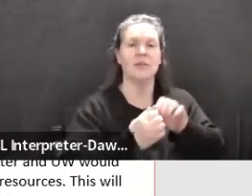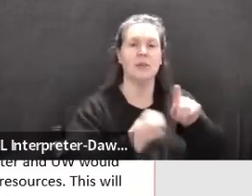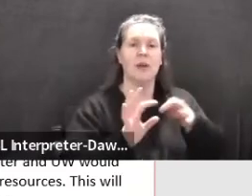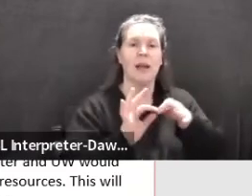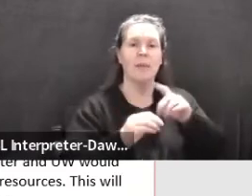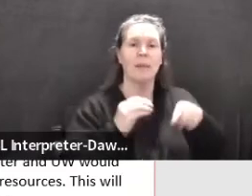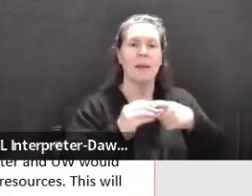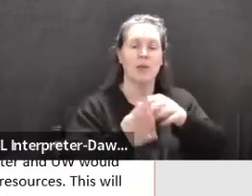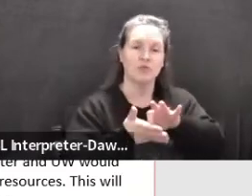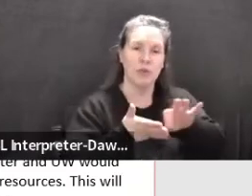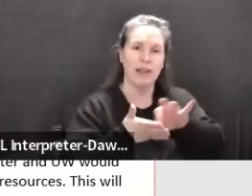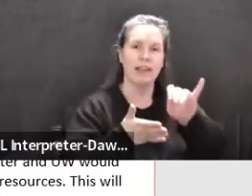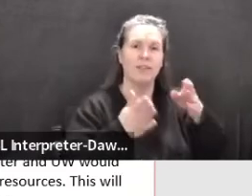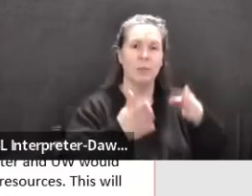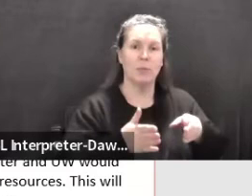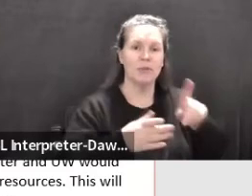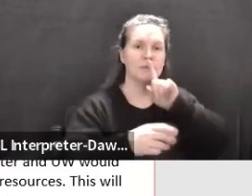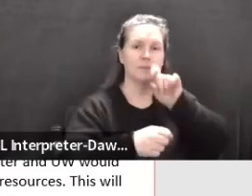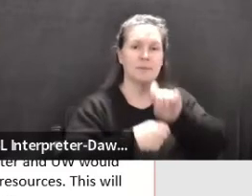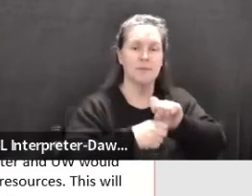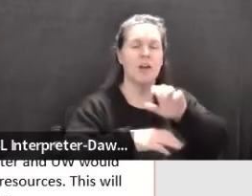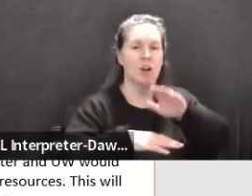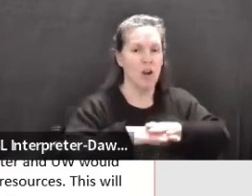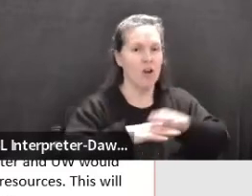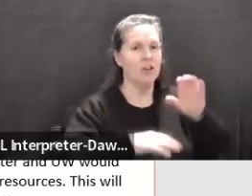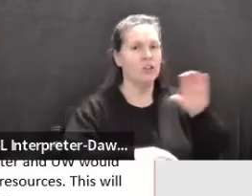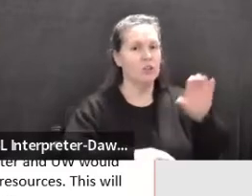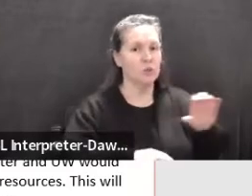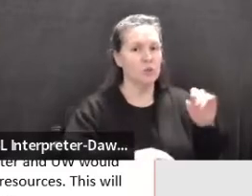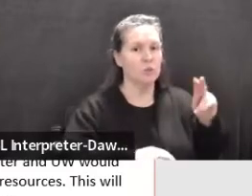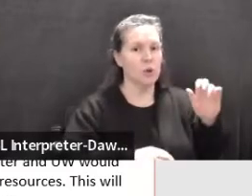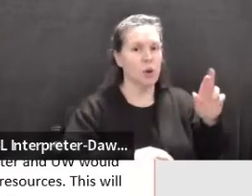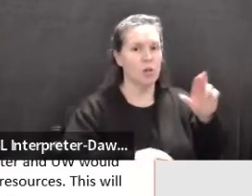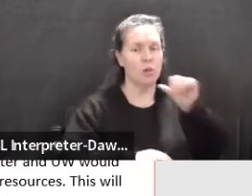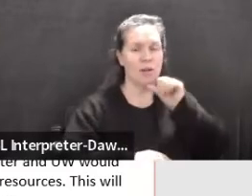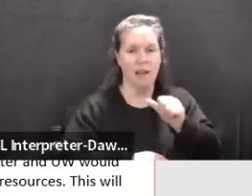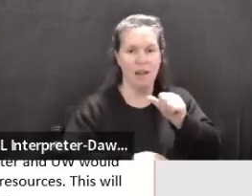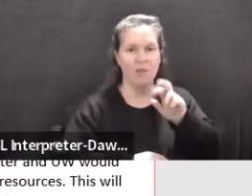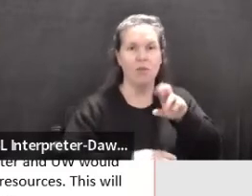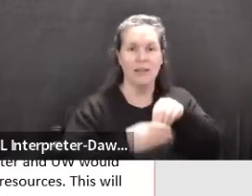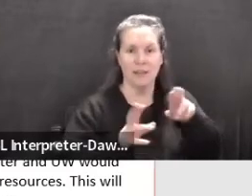if somebody's actually on a zoom call or not, or in the room or not.